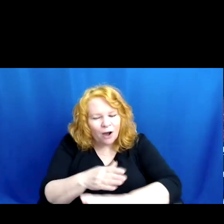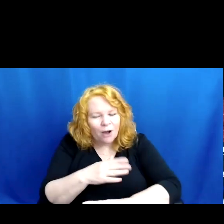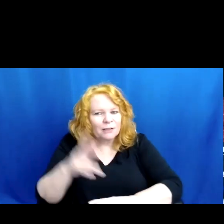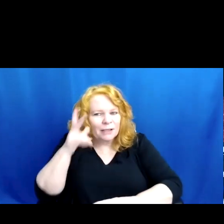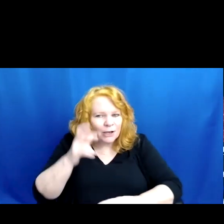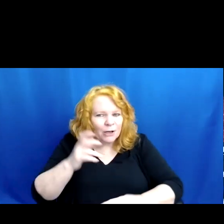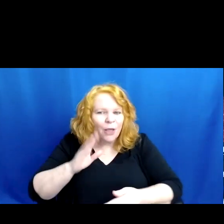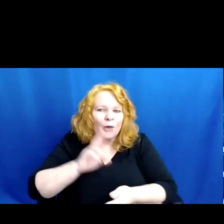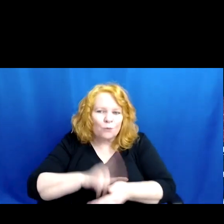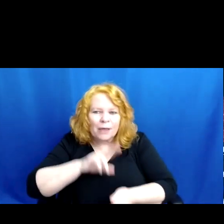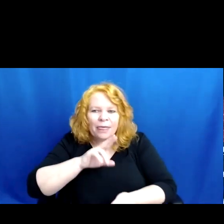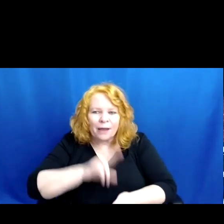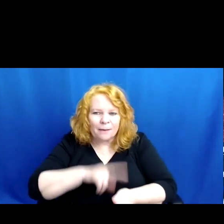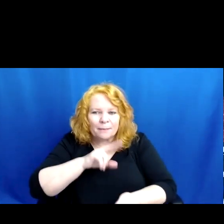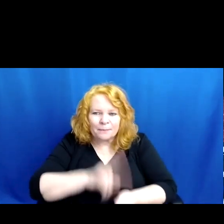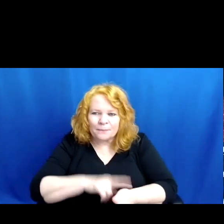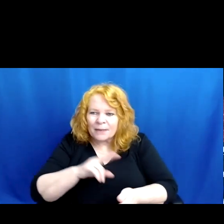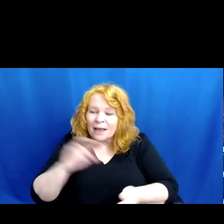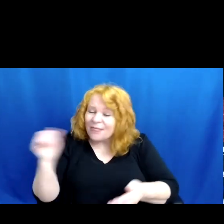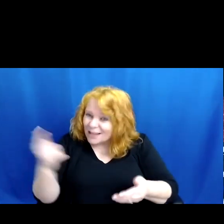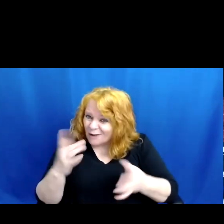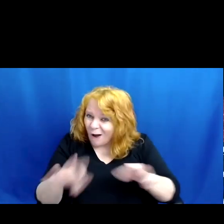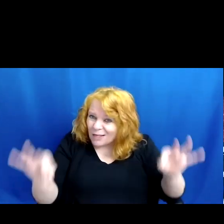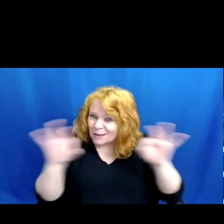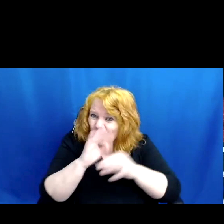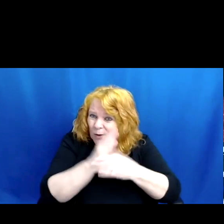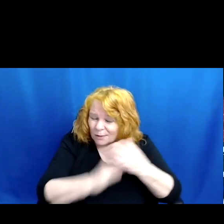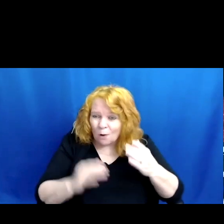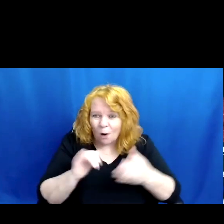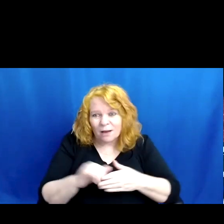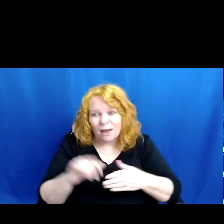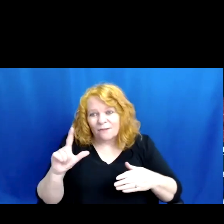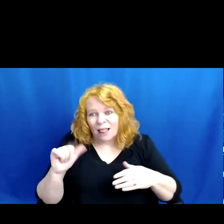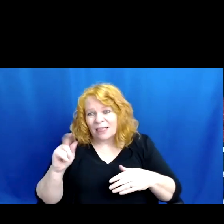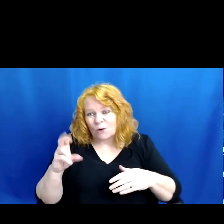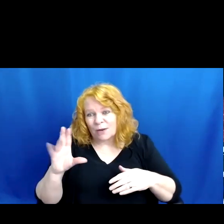All of those are really important parts of literacy for your children.